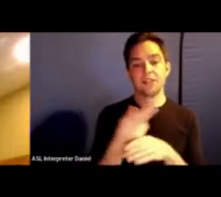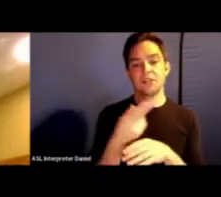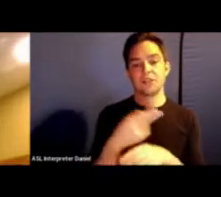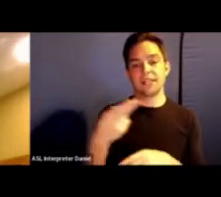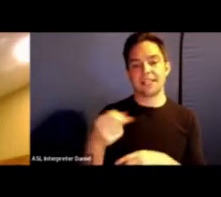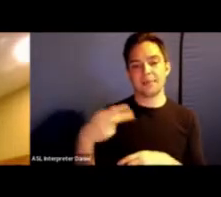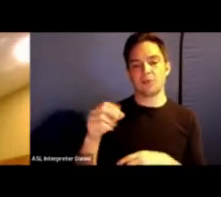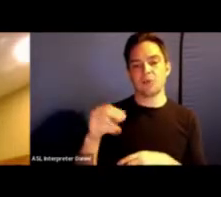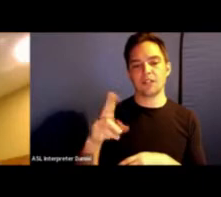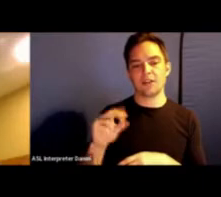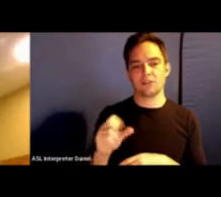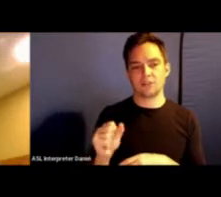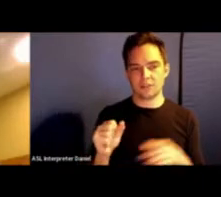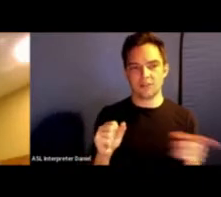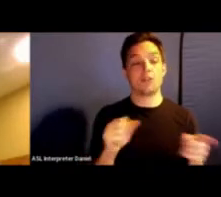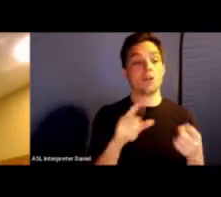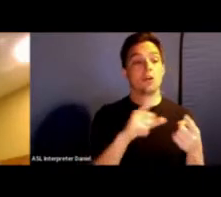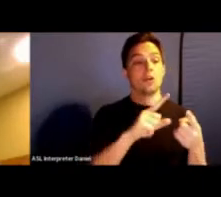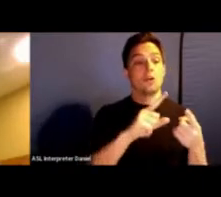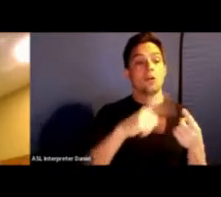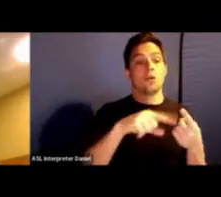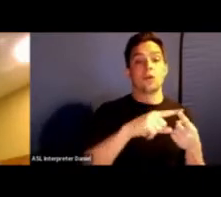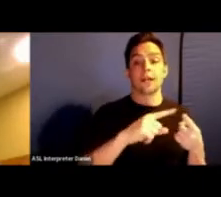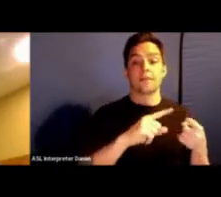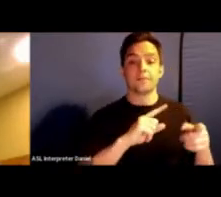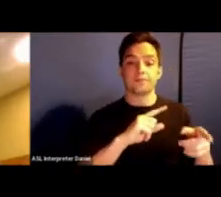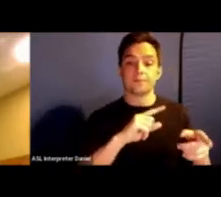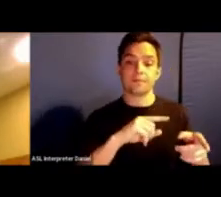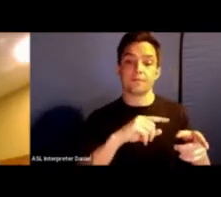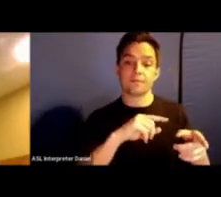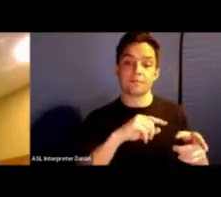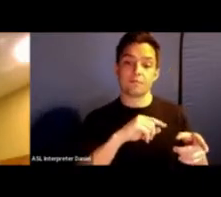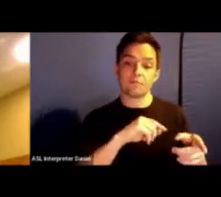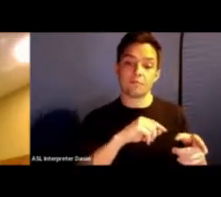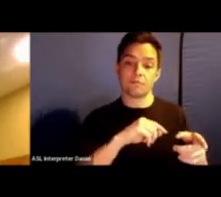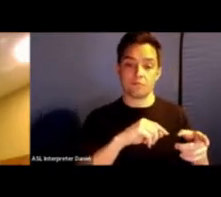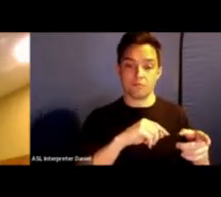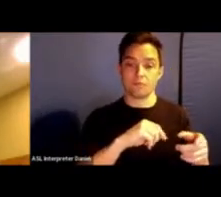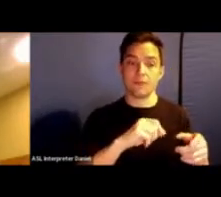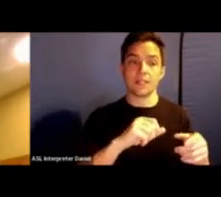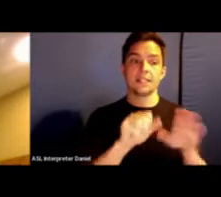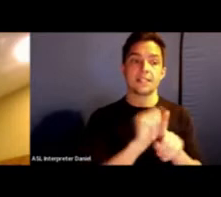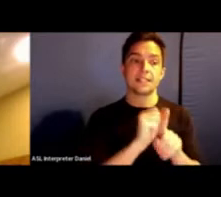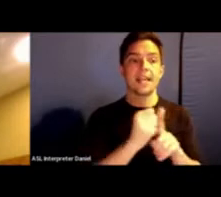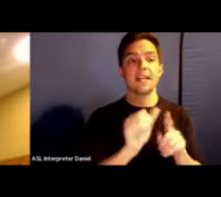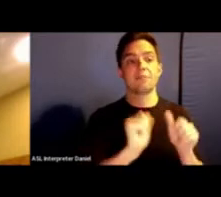So what I set the throughout the state of play for our I&A and